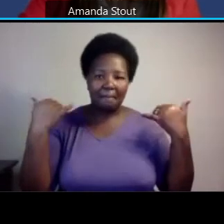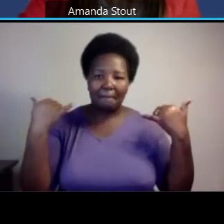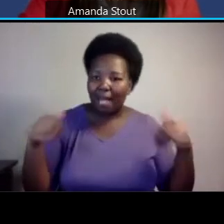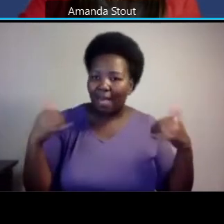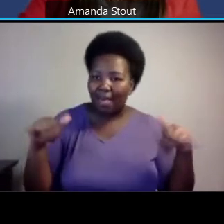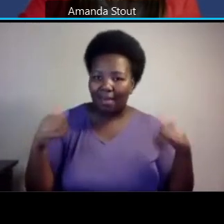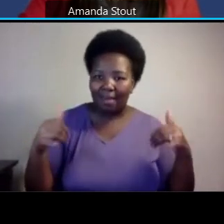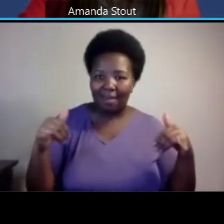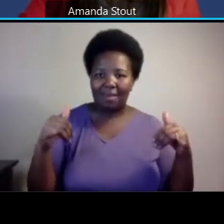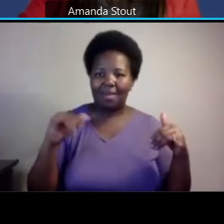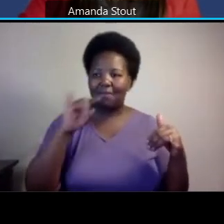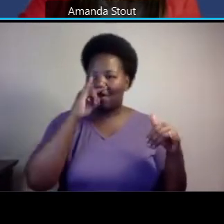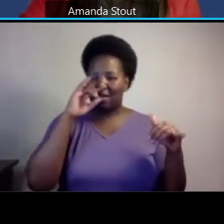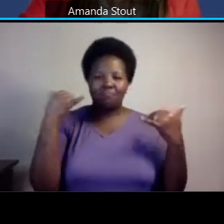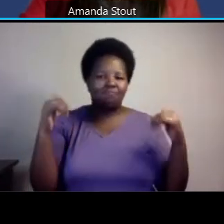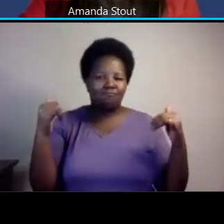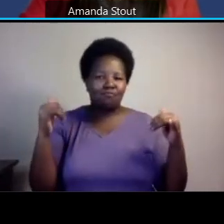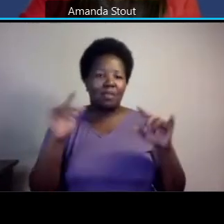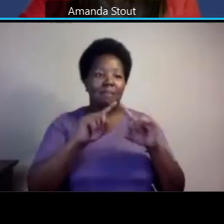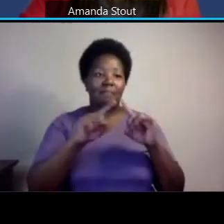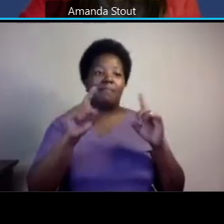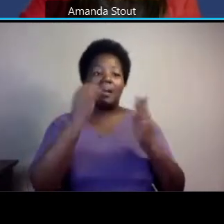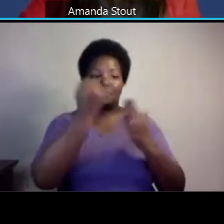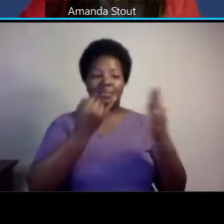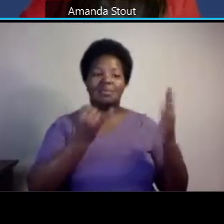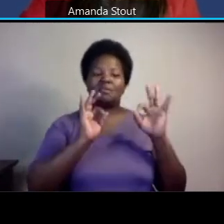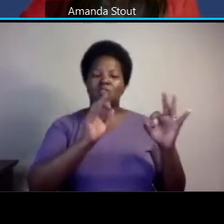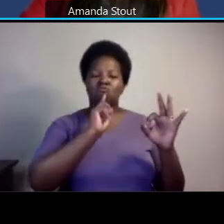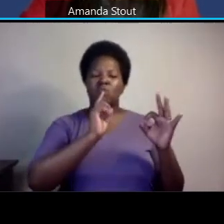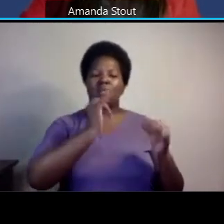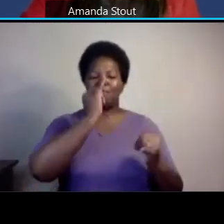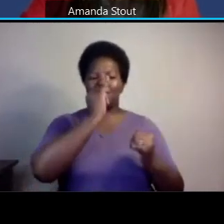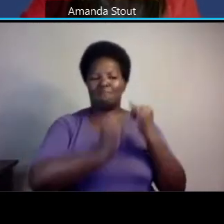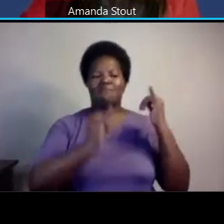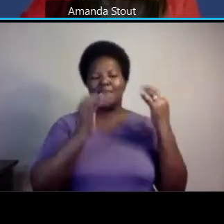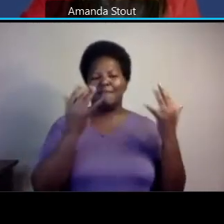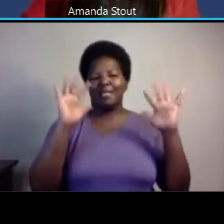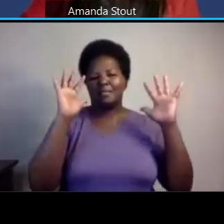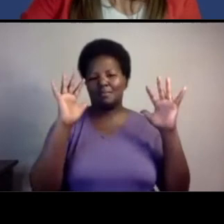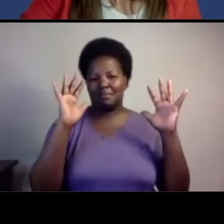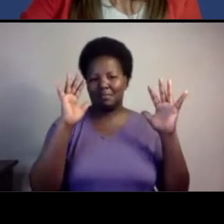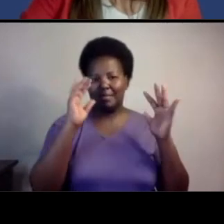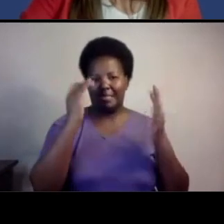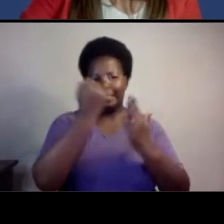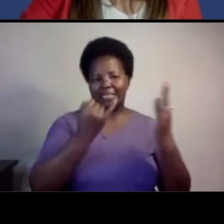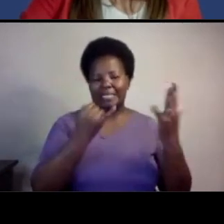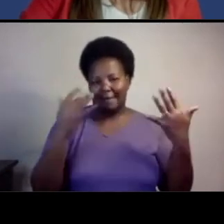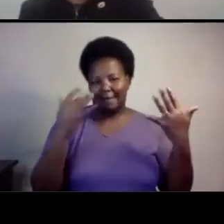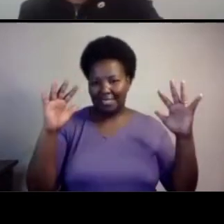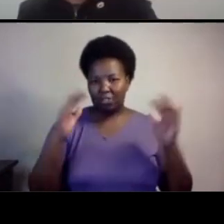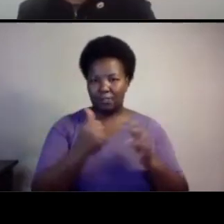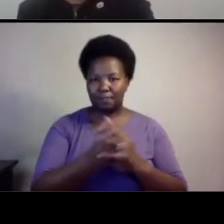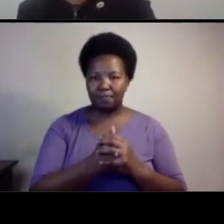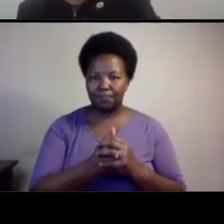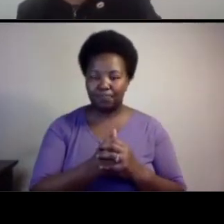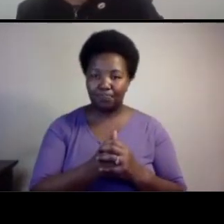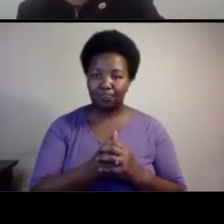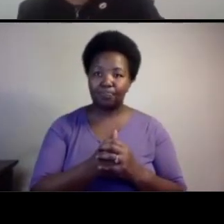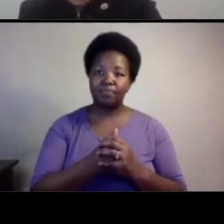for those spaces uh yes are finalized now thank you and probably right back to another question